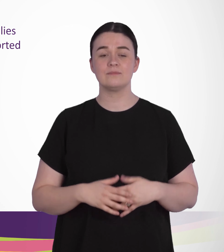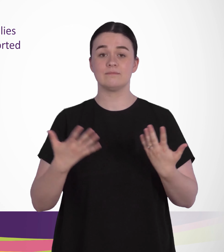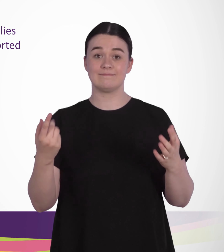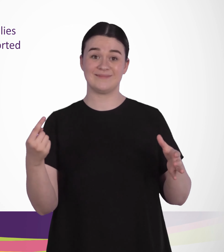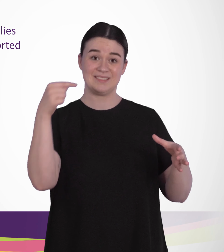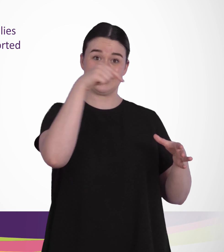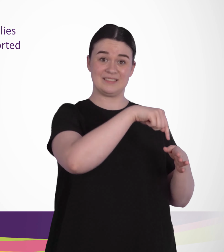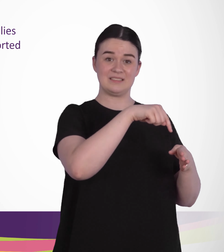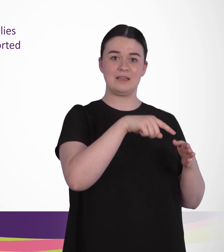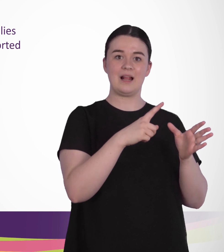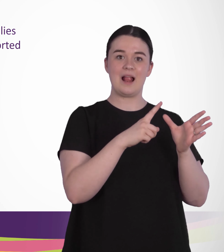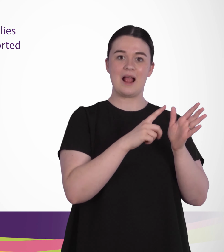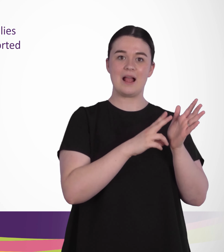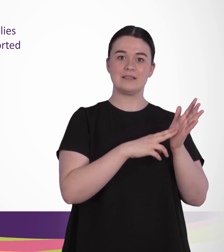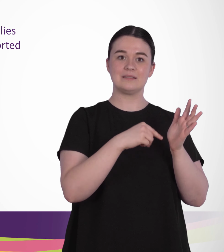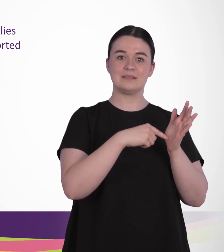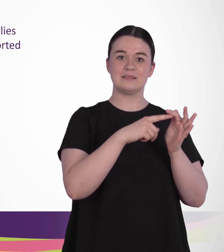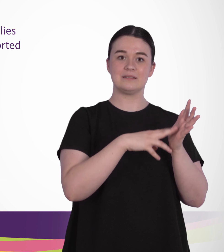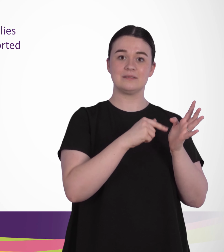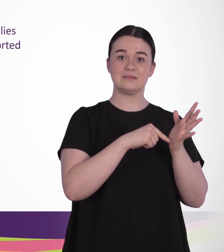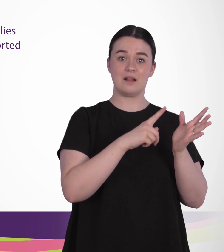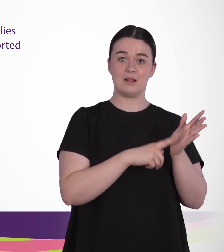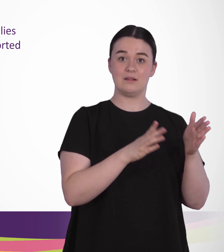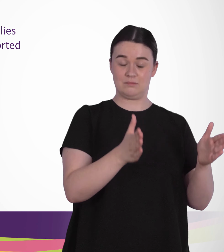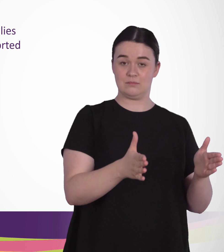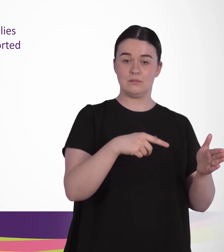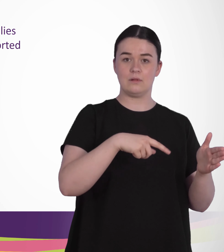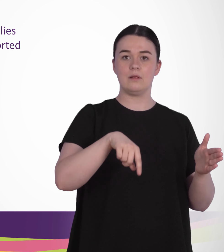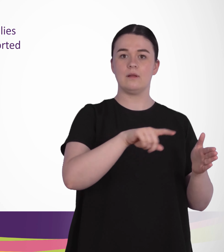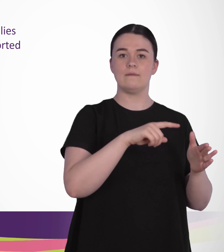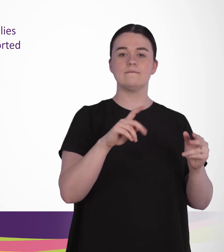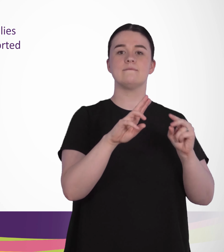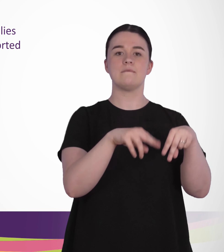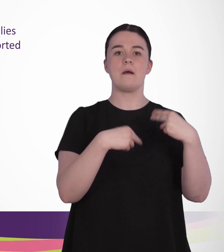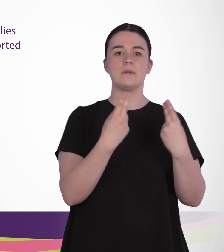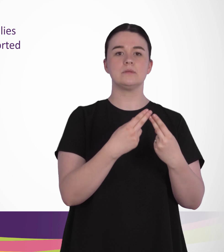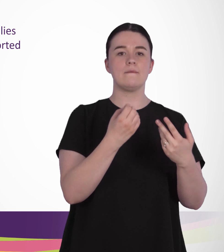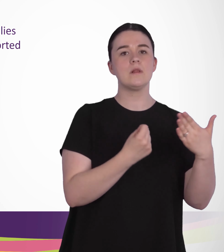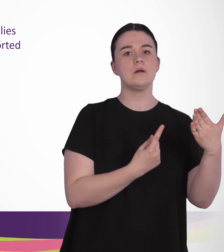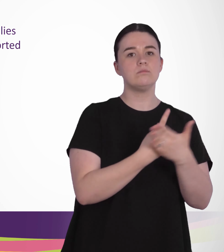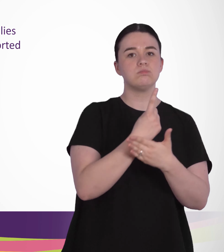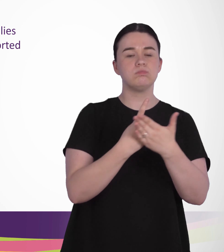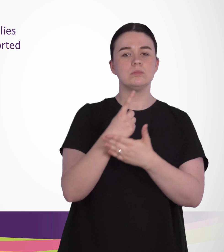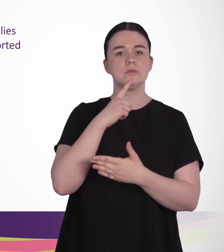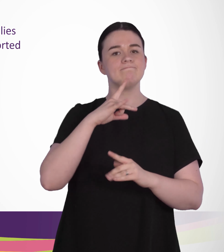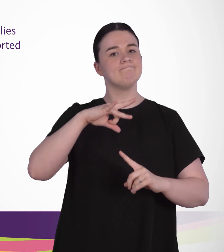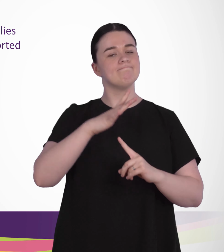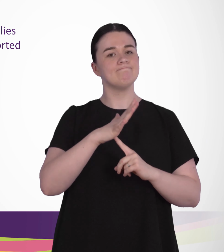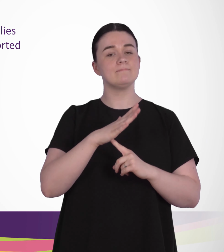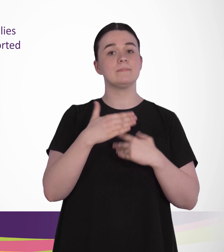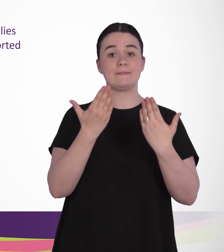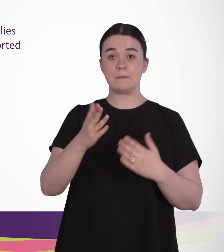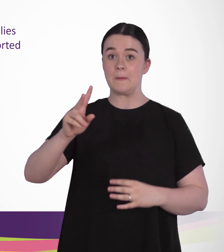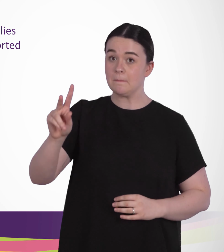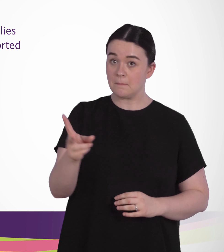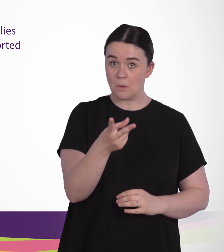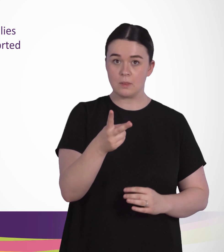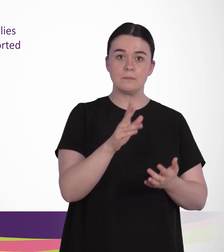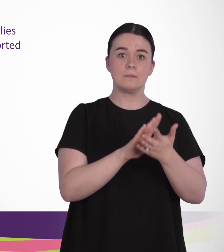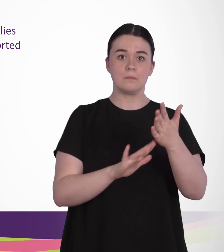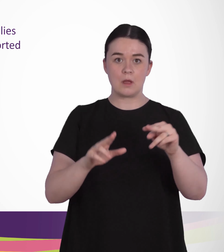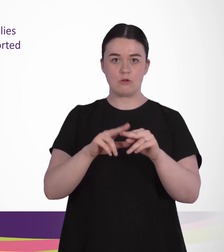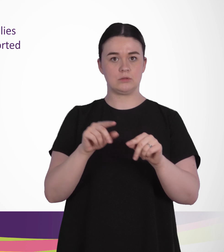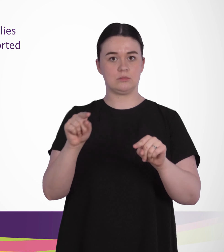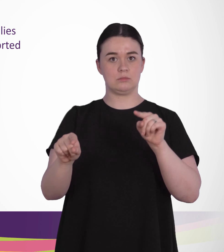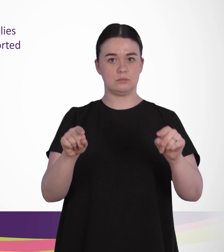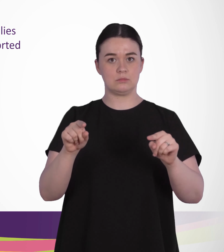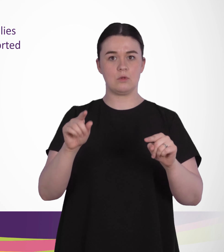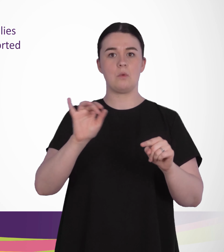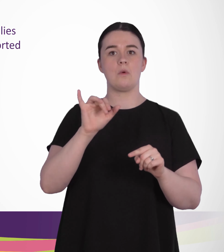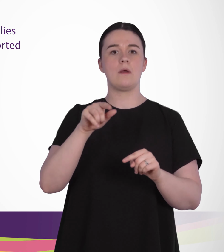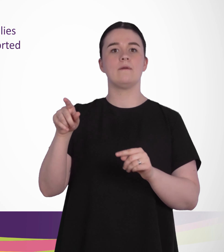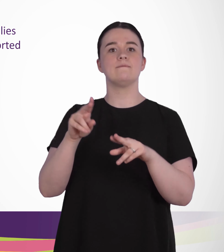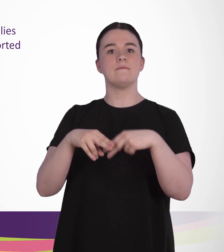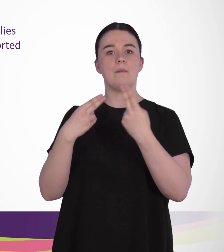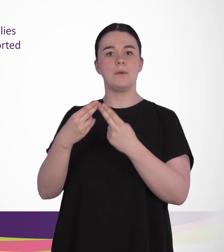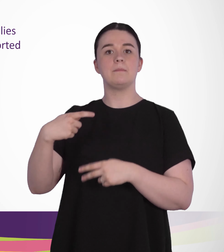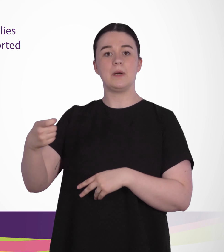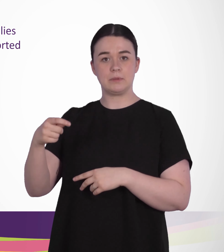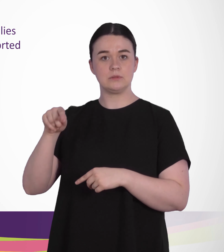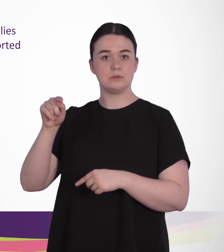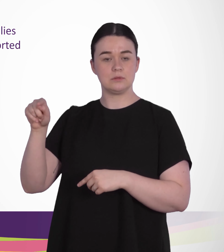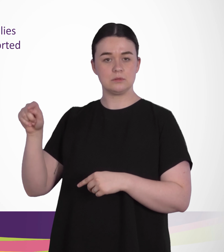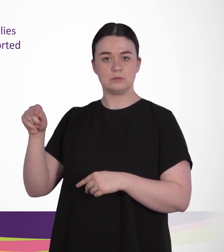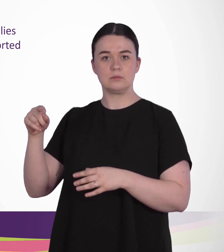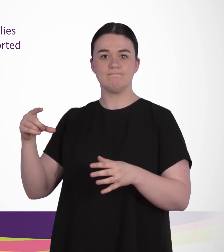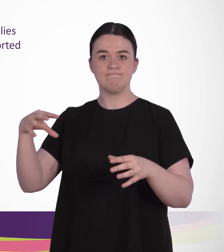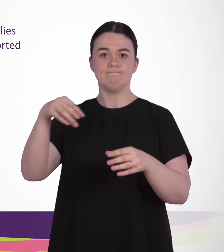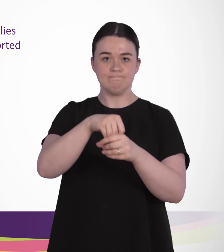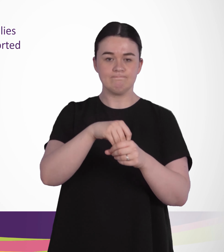In the antenatal period, families highlighted the importance of giving both parents and family members the opportunity,